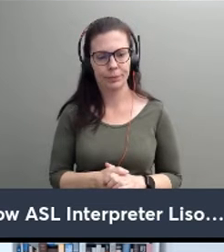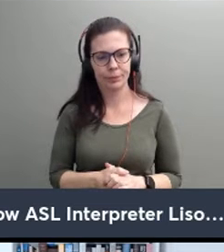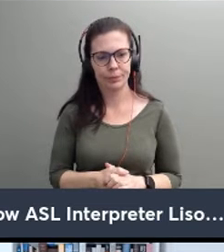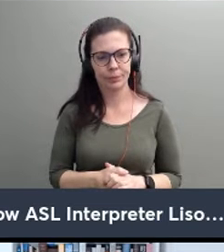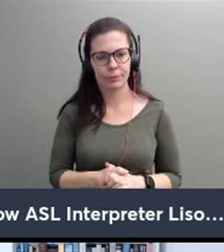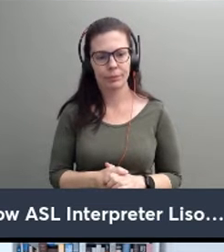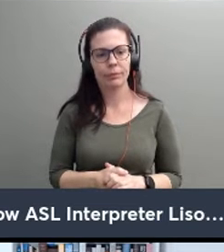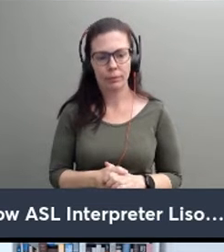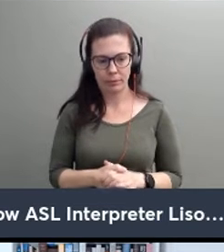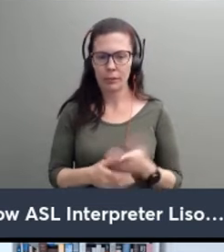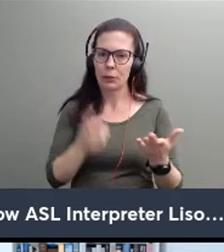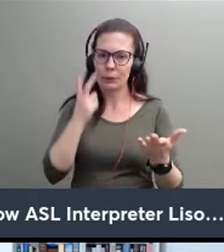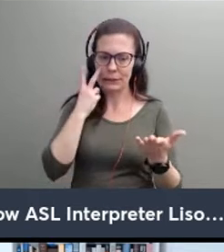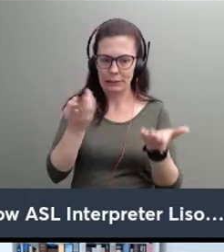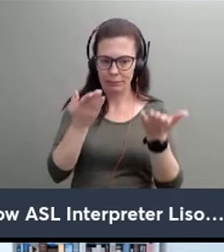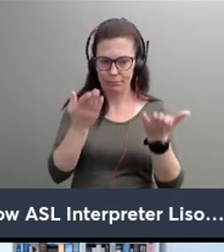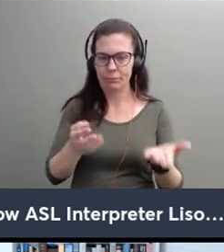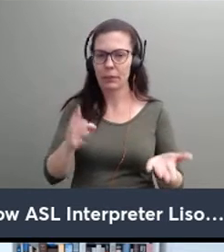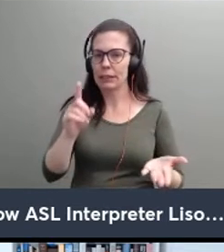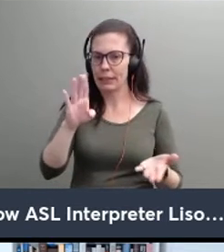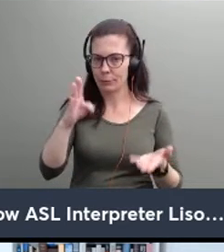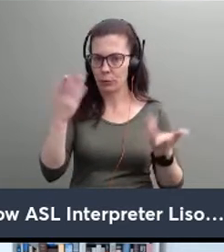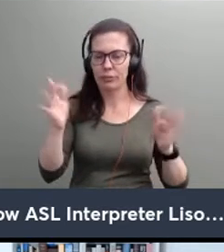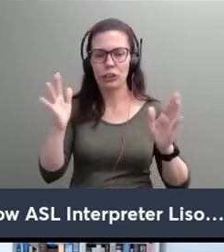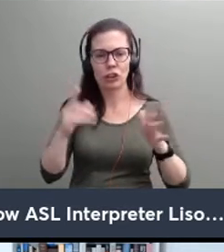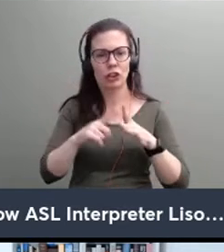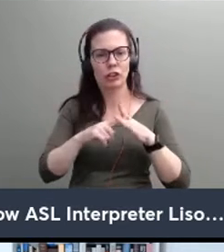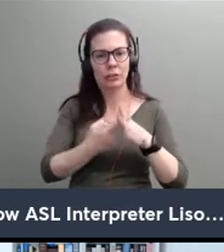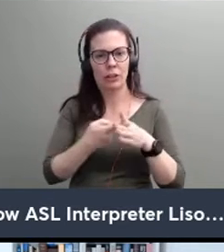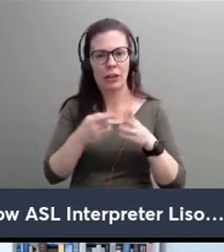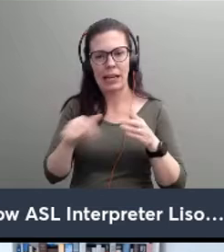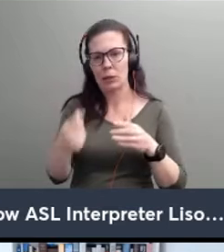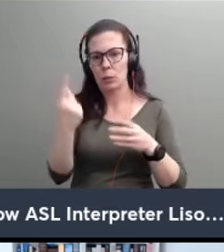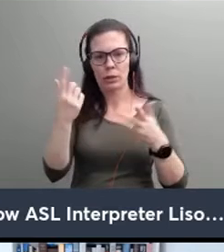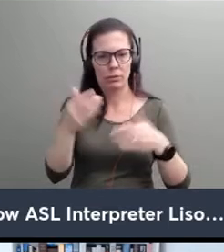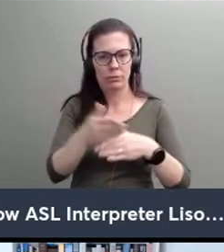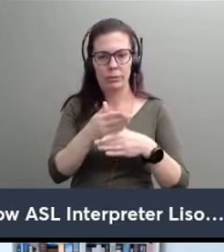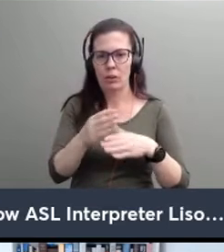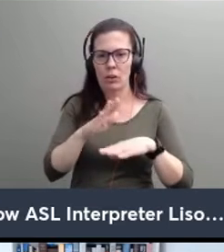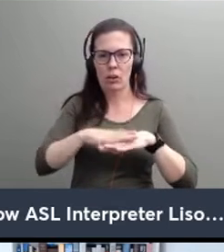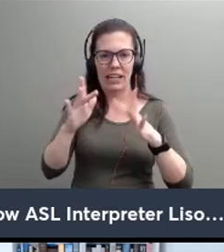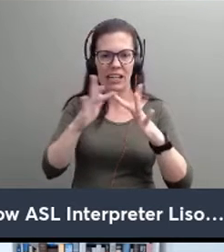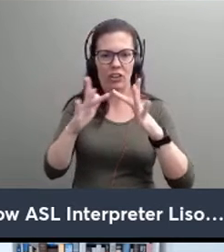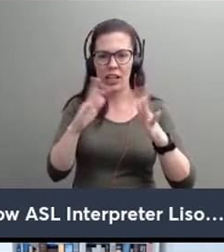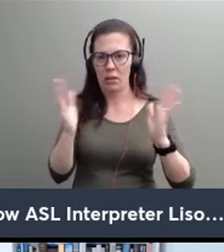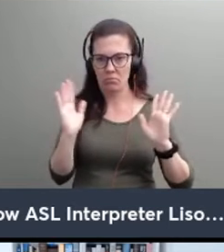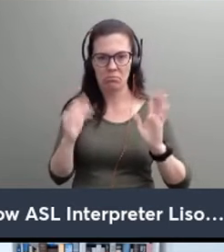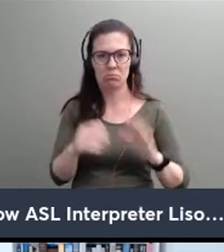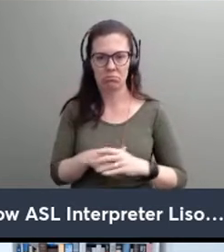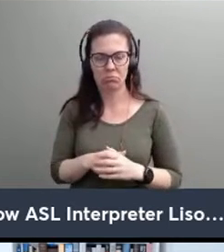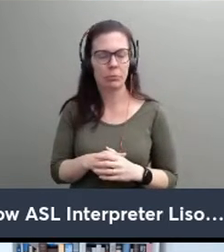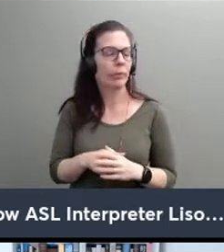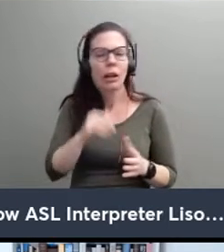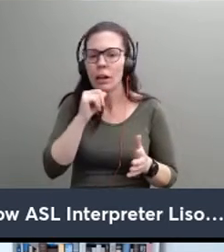Oh, as you can see, this dashboard has been enabled for everyone on the internet, or anyone on the internet. But that doesn't mean that